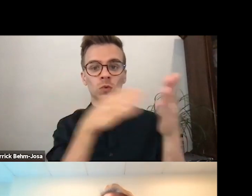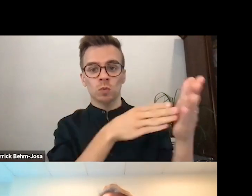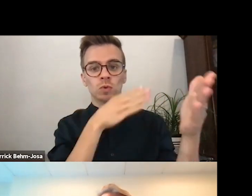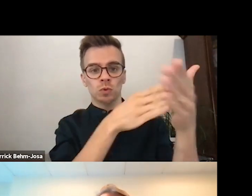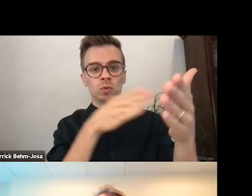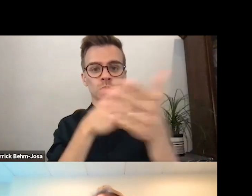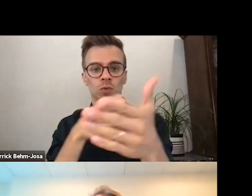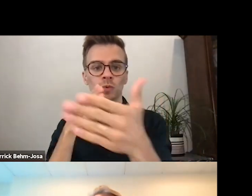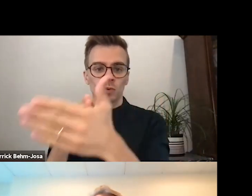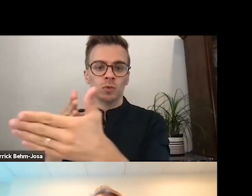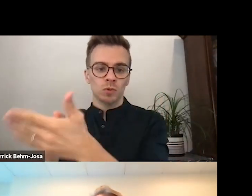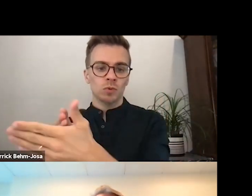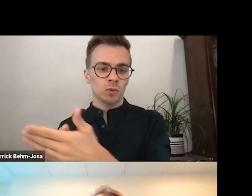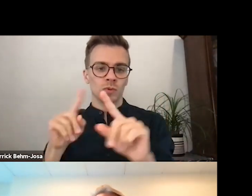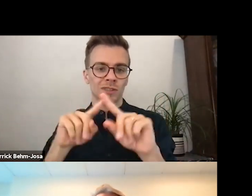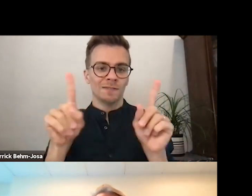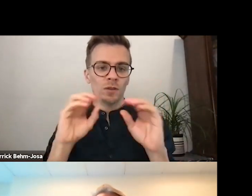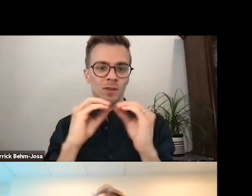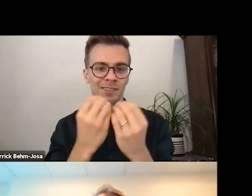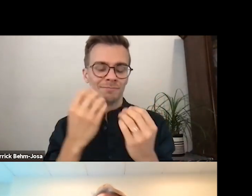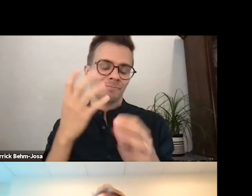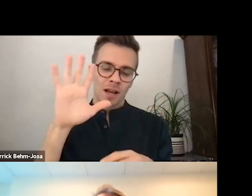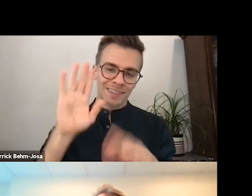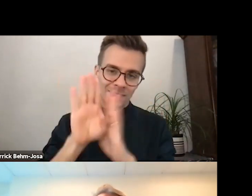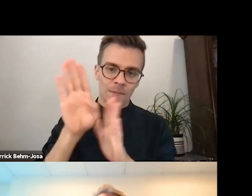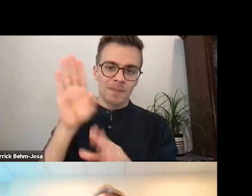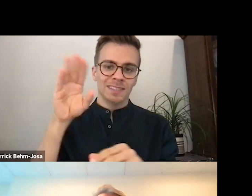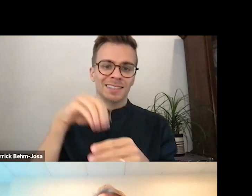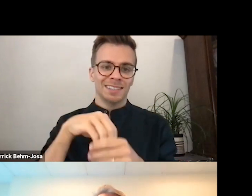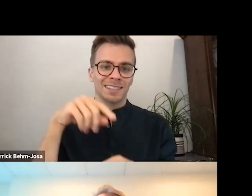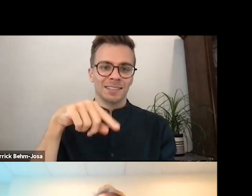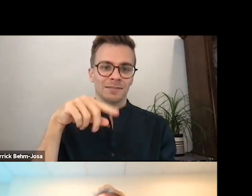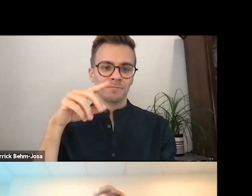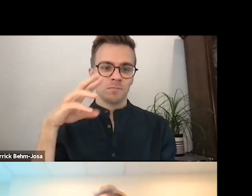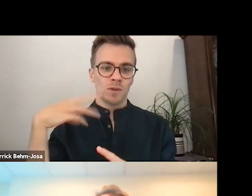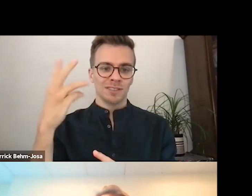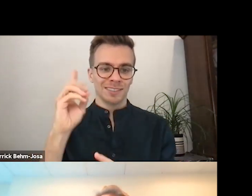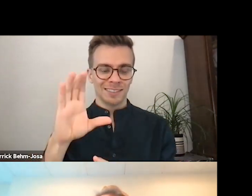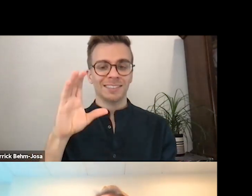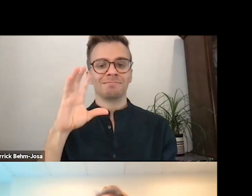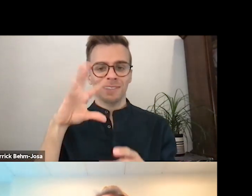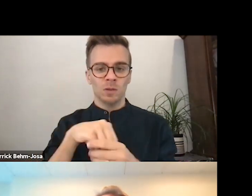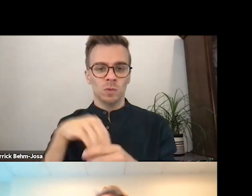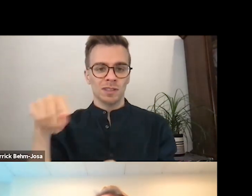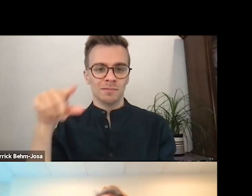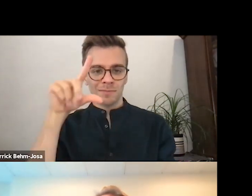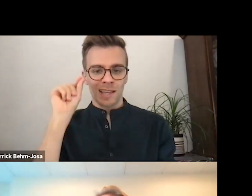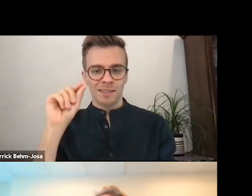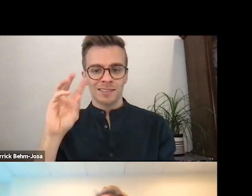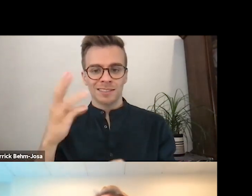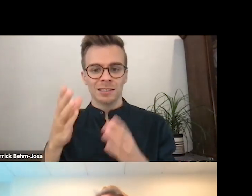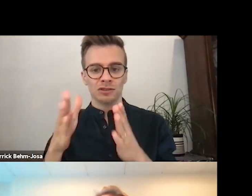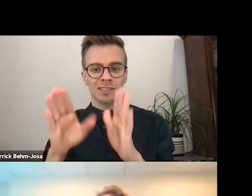One organization in D.C. has continued to sue developers in Washington, D.C.